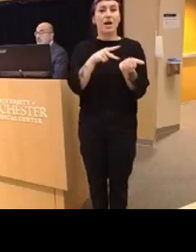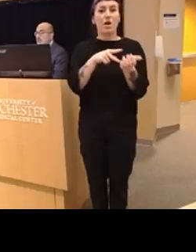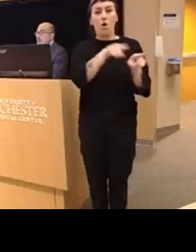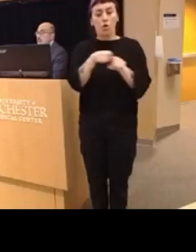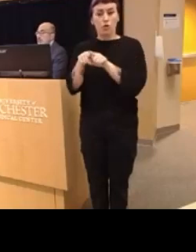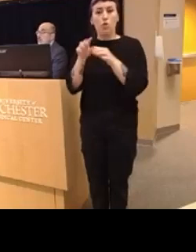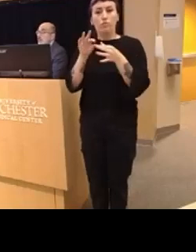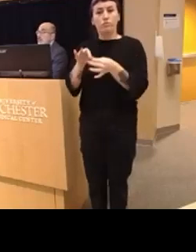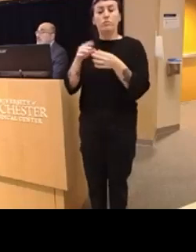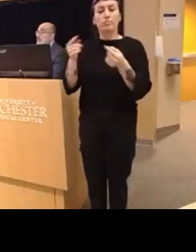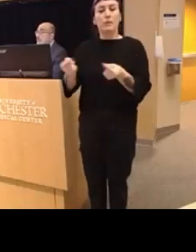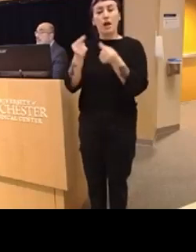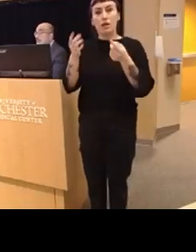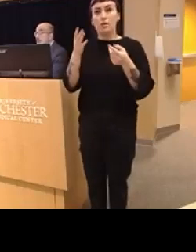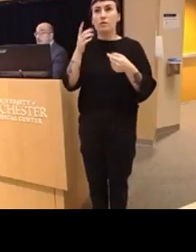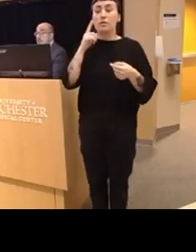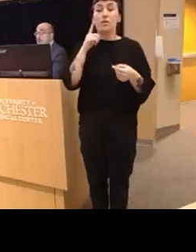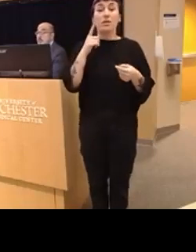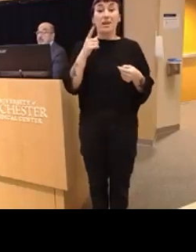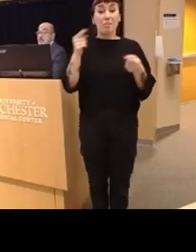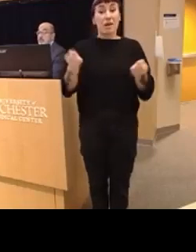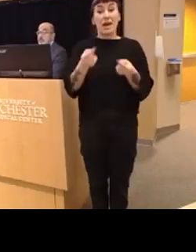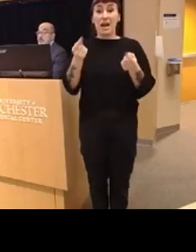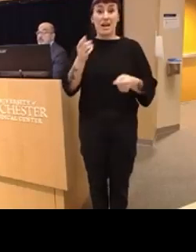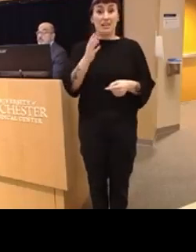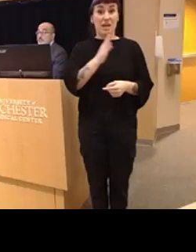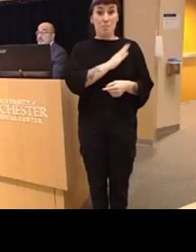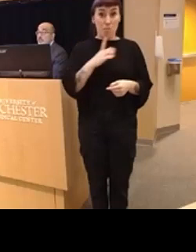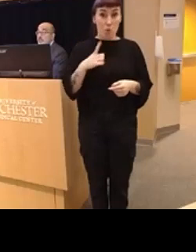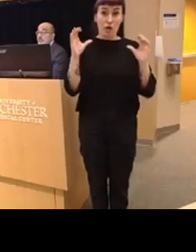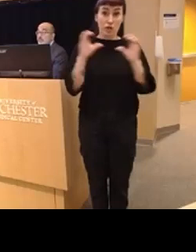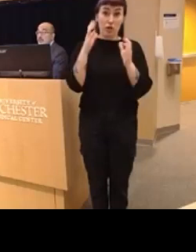the field you know pain is a board certified area of Psychiatry was actually became board certified